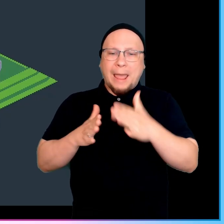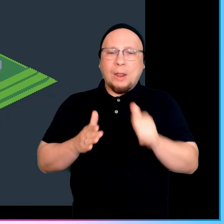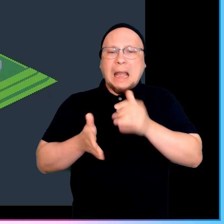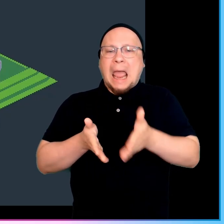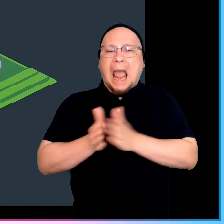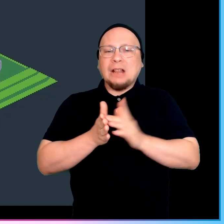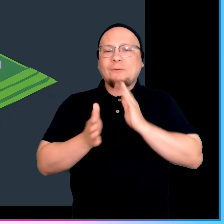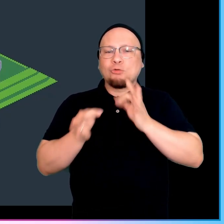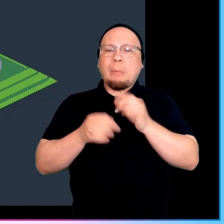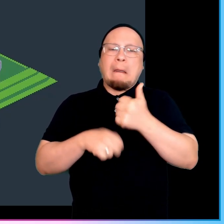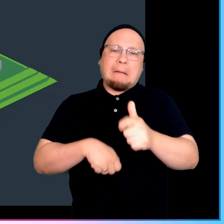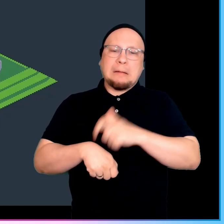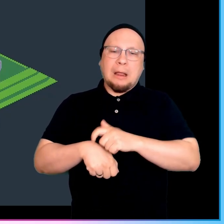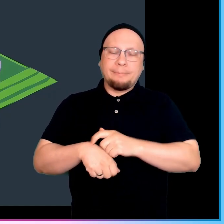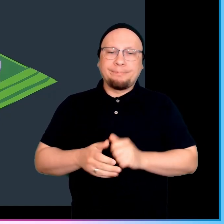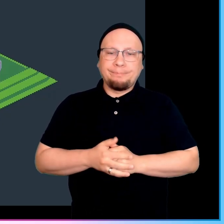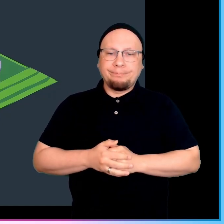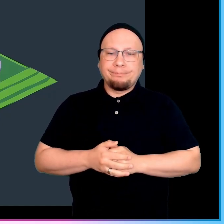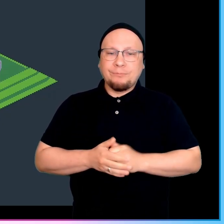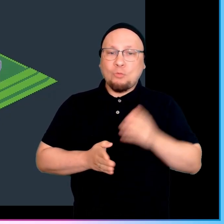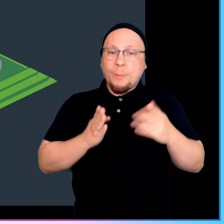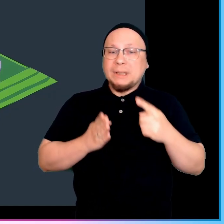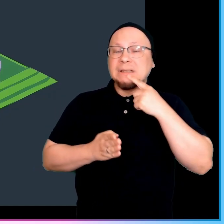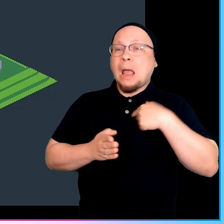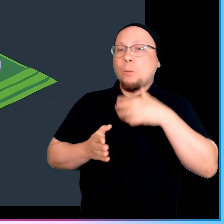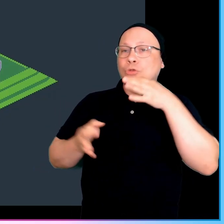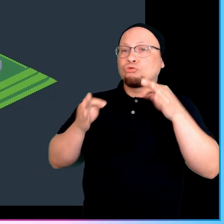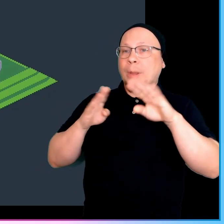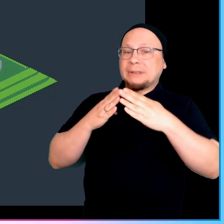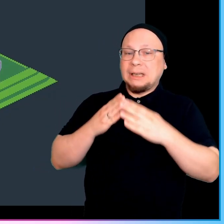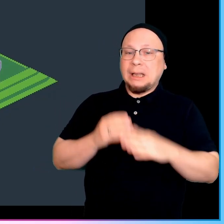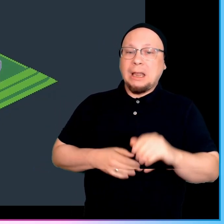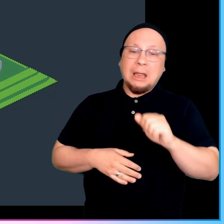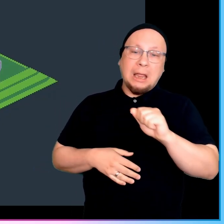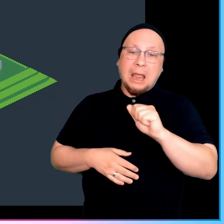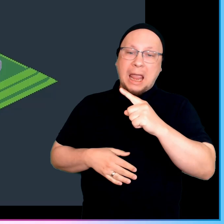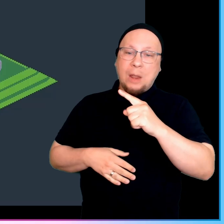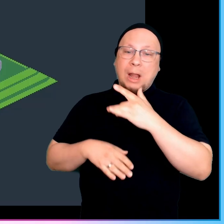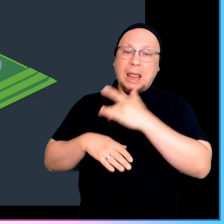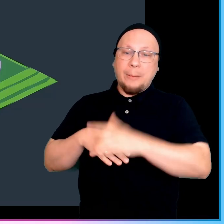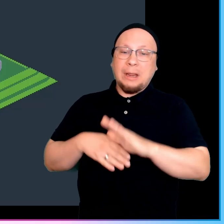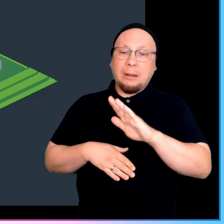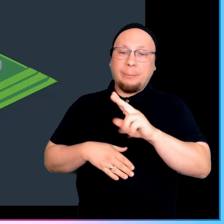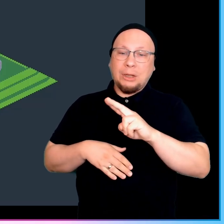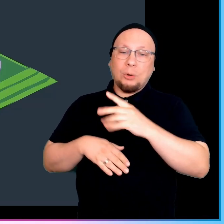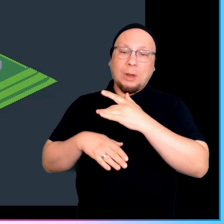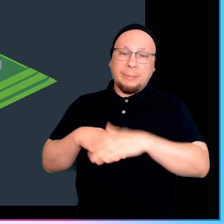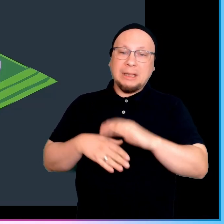Describing City. A1 is empty. B1 is a rail. C1 is a rail. A2 is a hill. B2